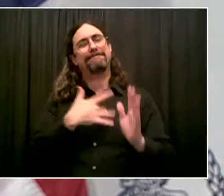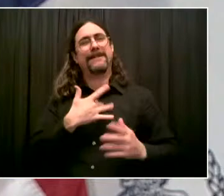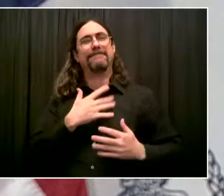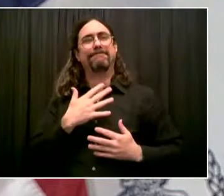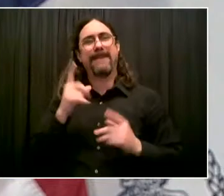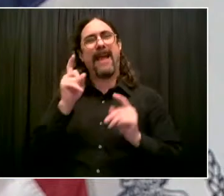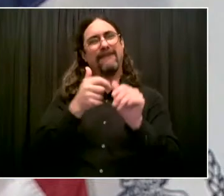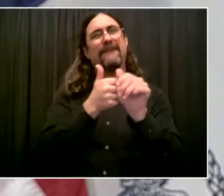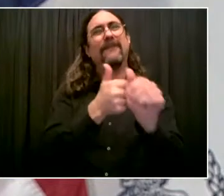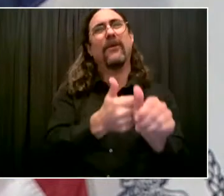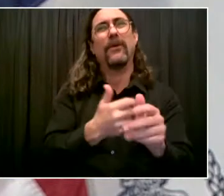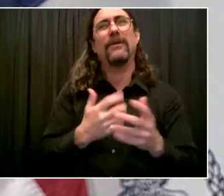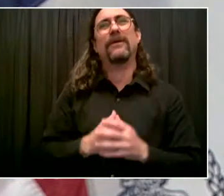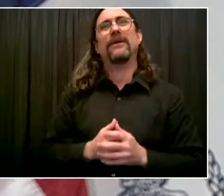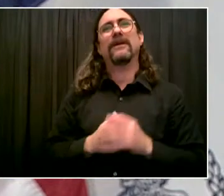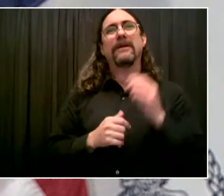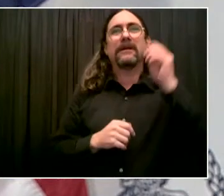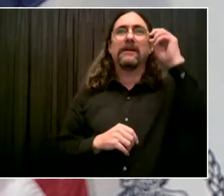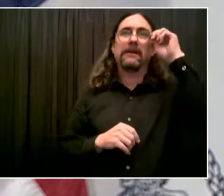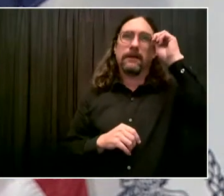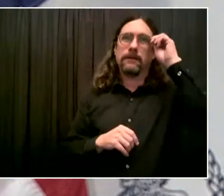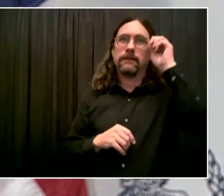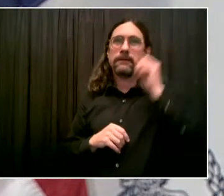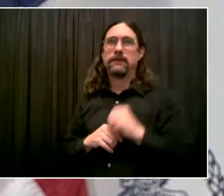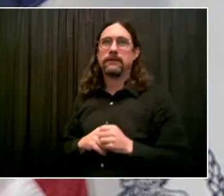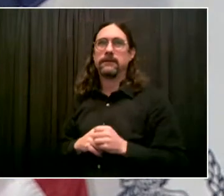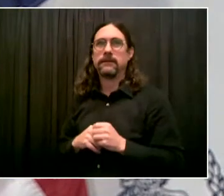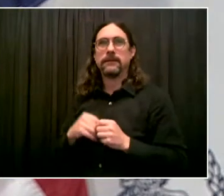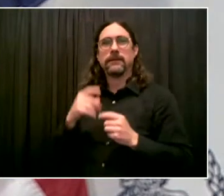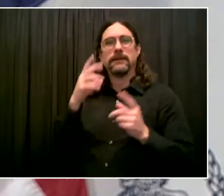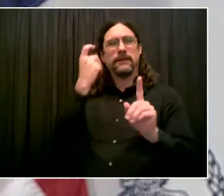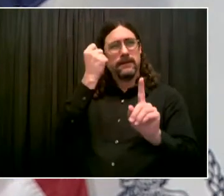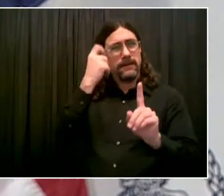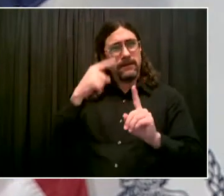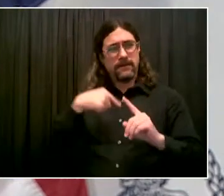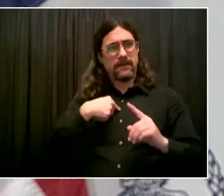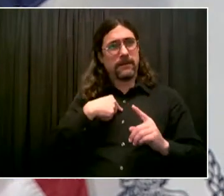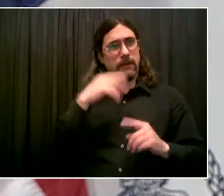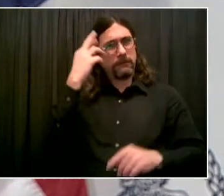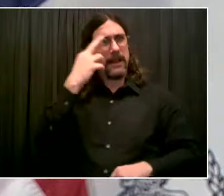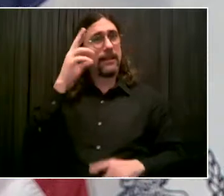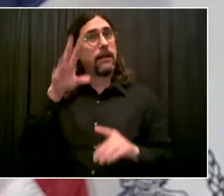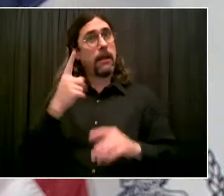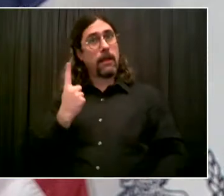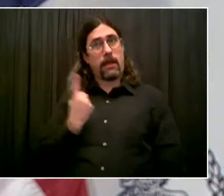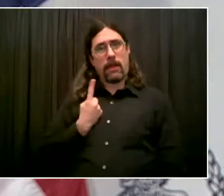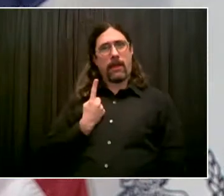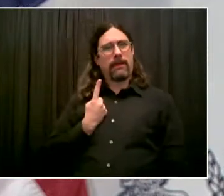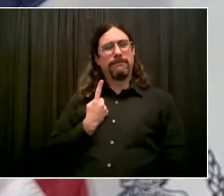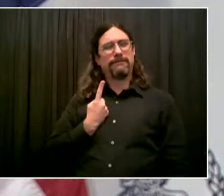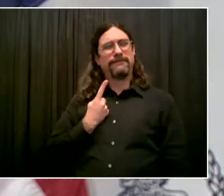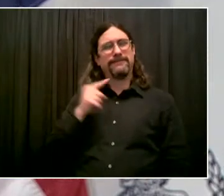ATTACHED WITH THE FREEDOM TO VACCINATE AT THE LOCAL LEVEL.